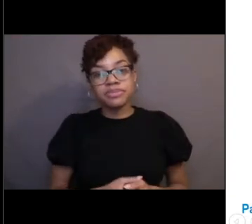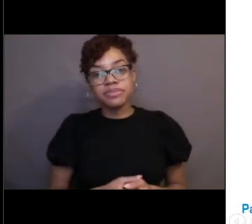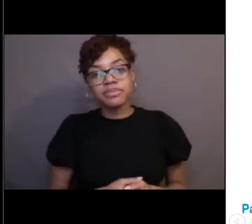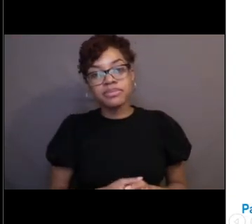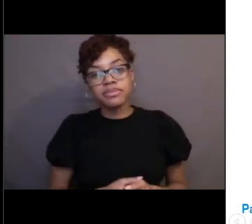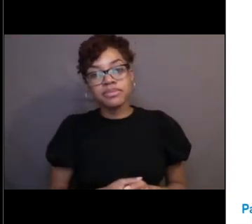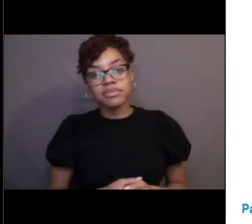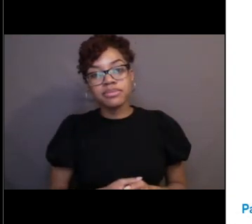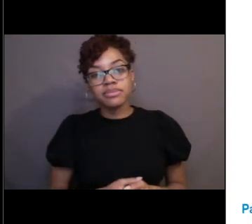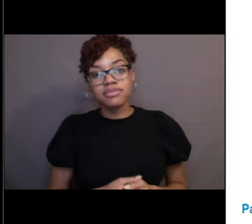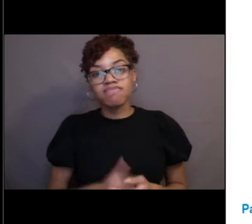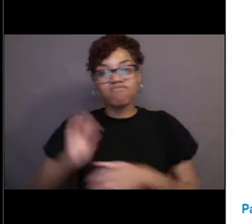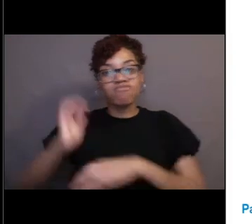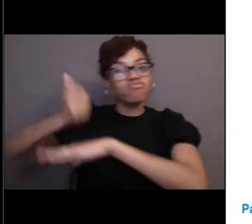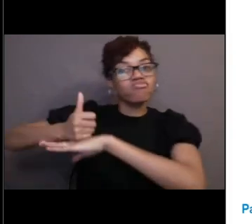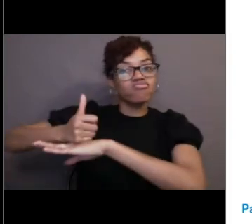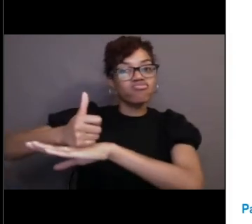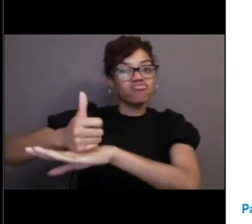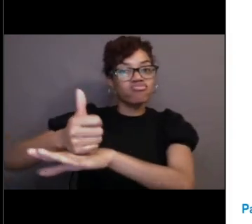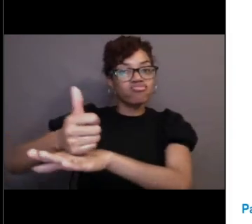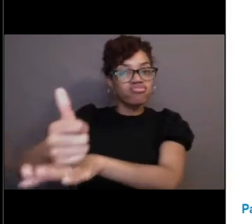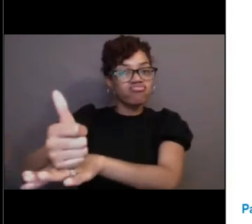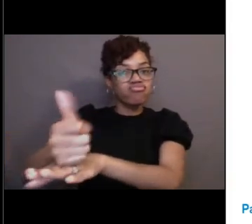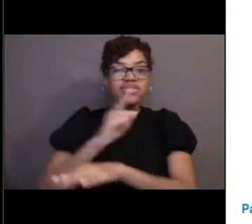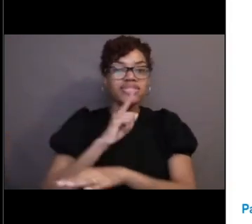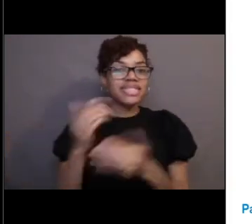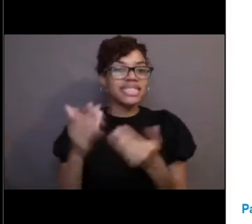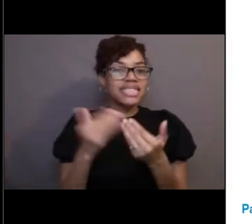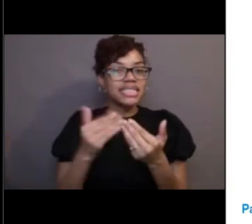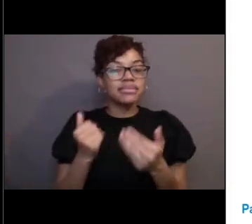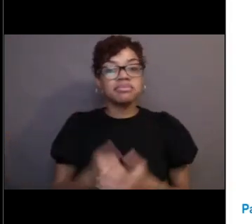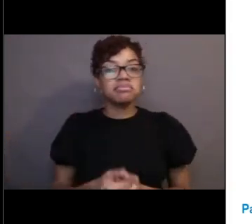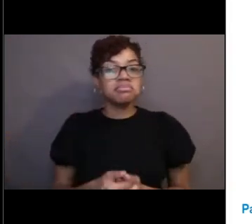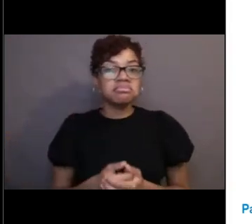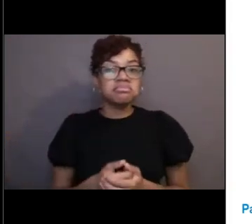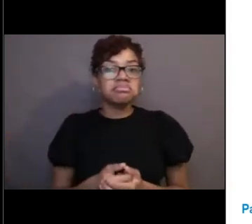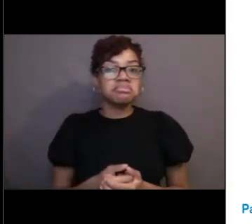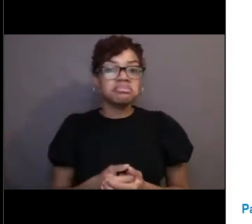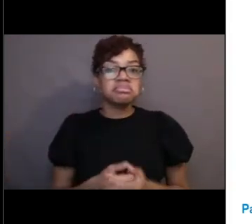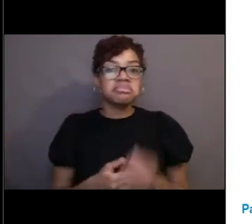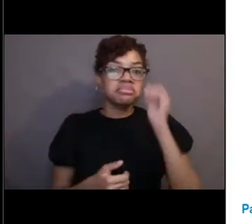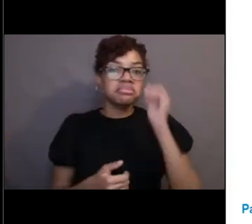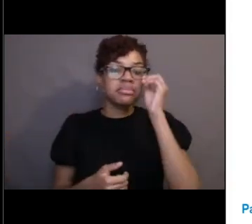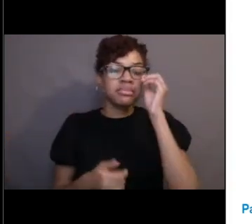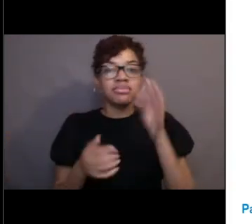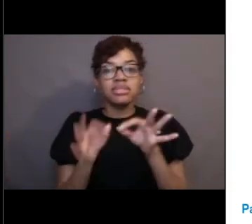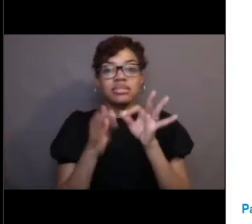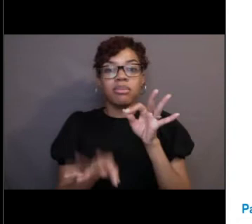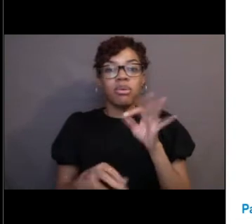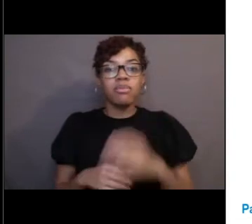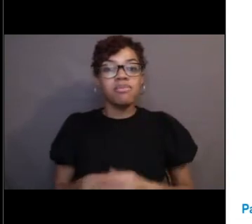and, again, putting a suction cup onto an object does not take very long, if you just take a suction cup and push it on something.